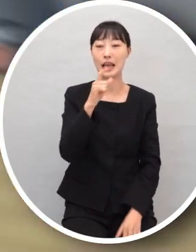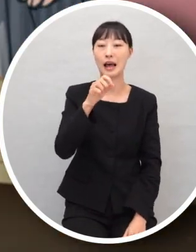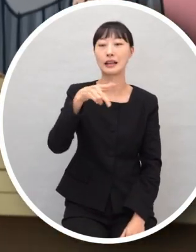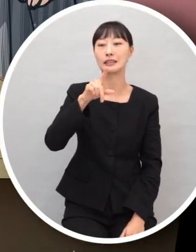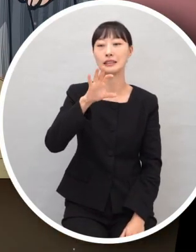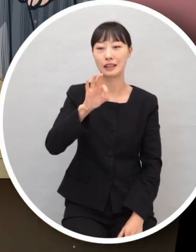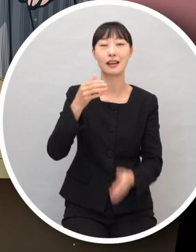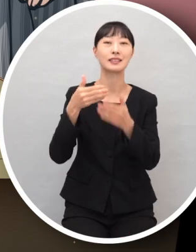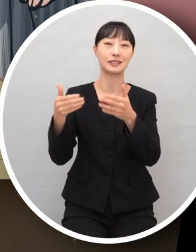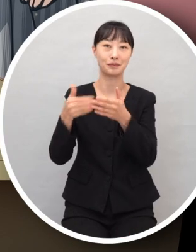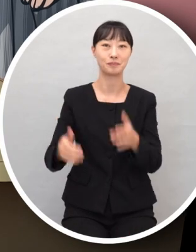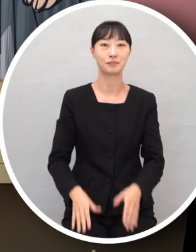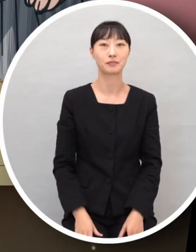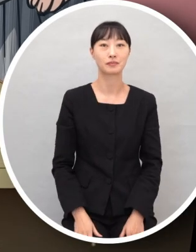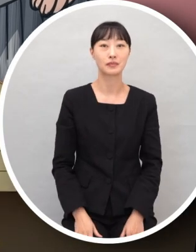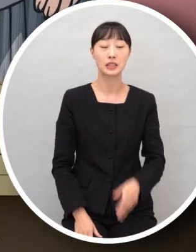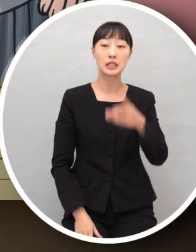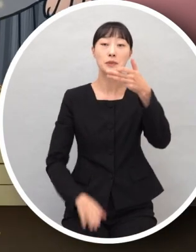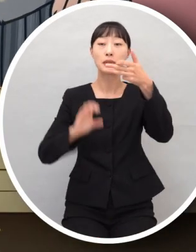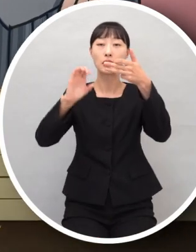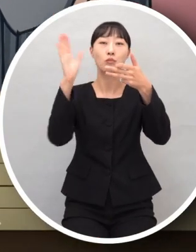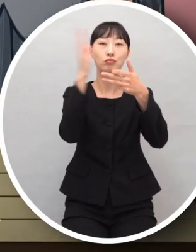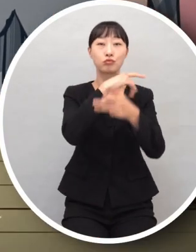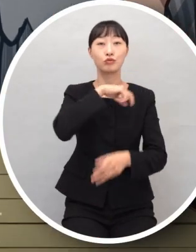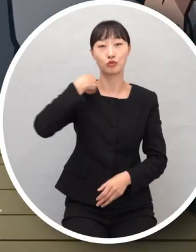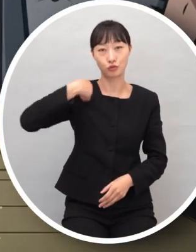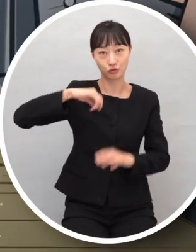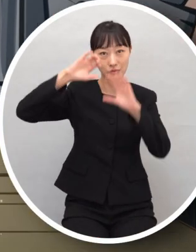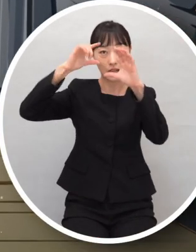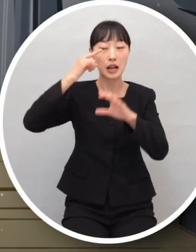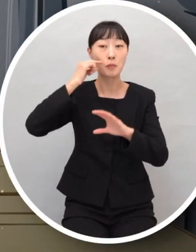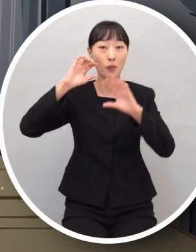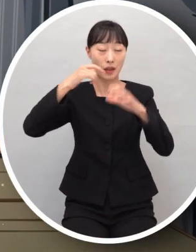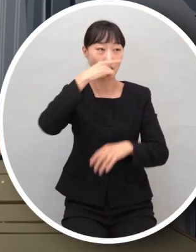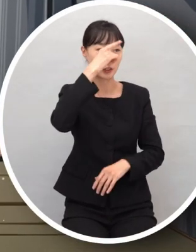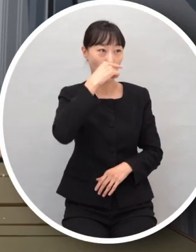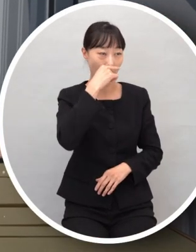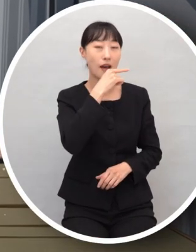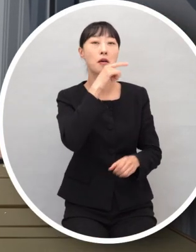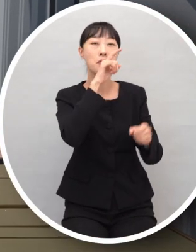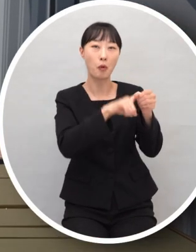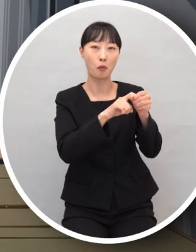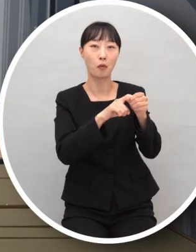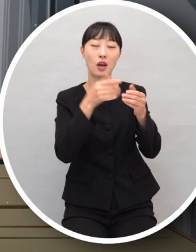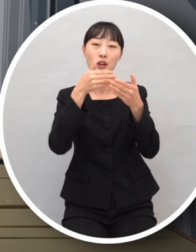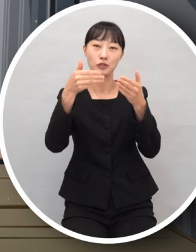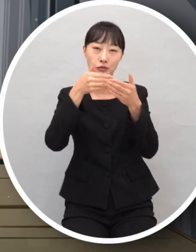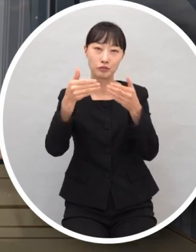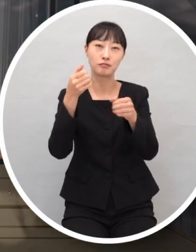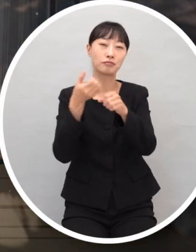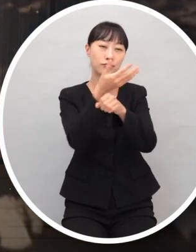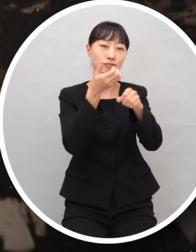China and Japan were producing export paintings for Westerners by as early as the 18th century.